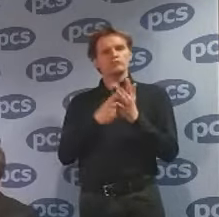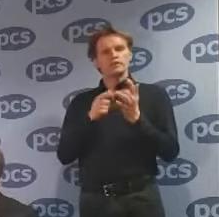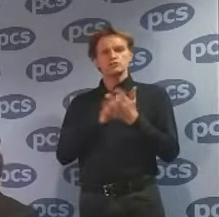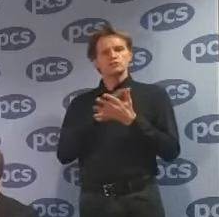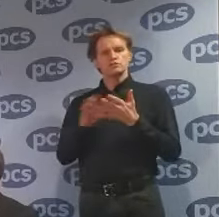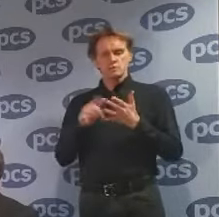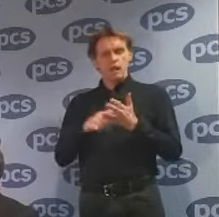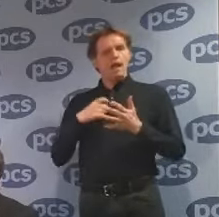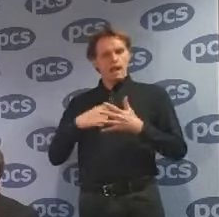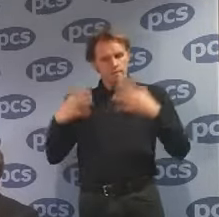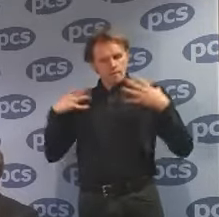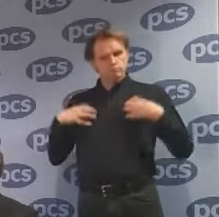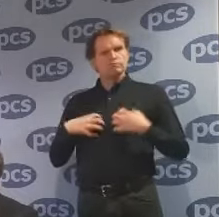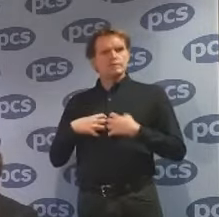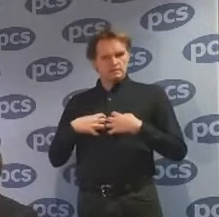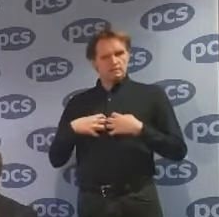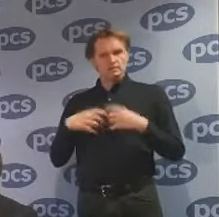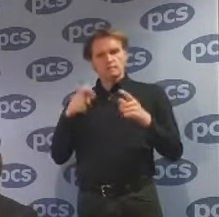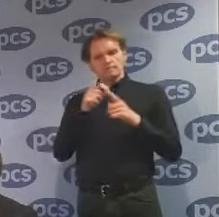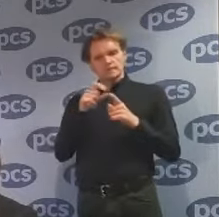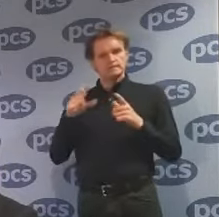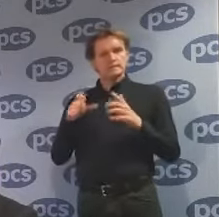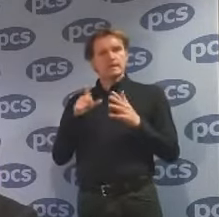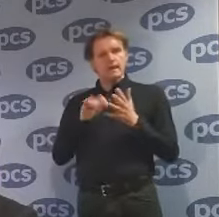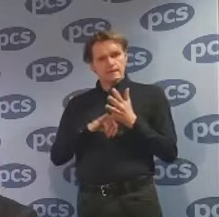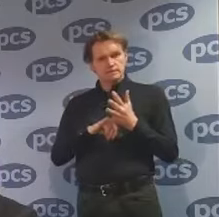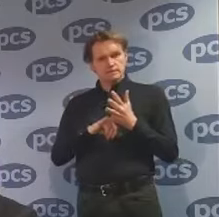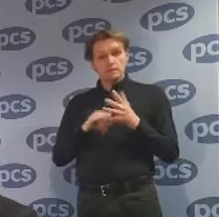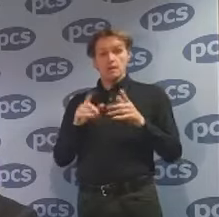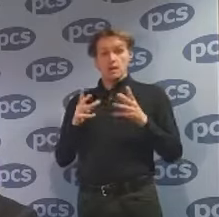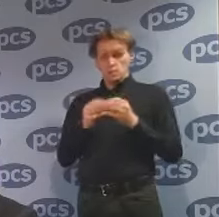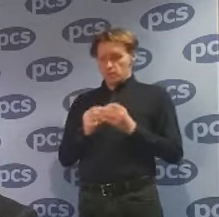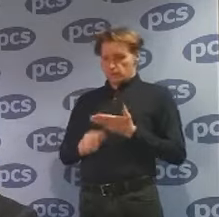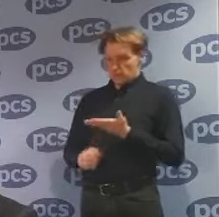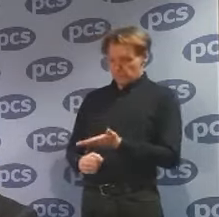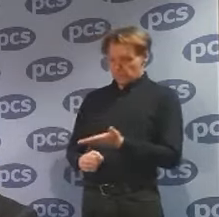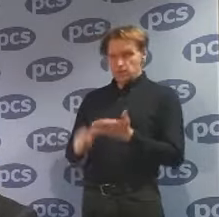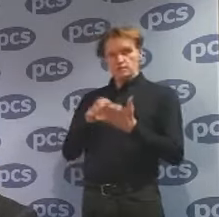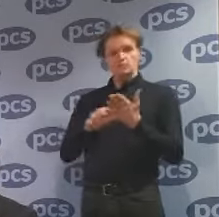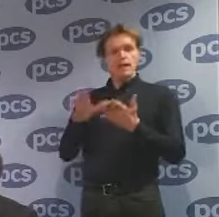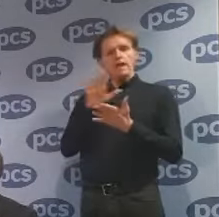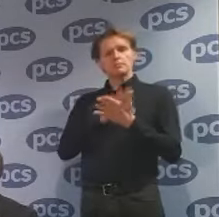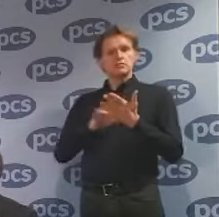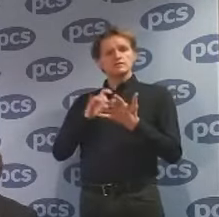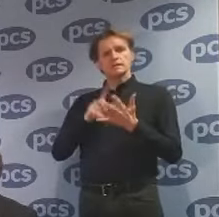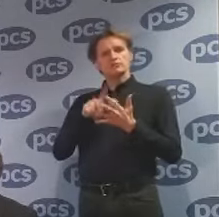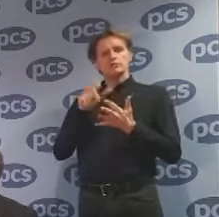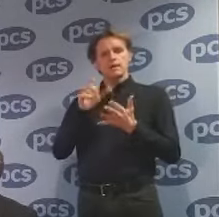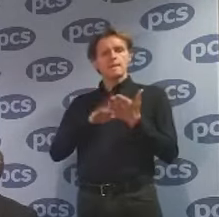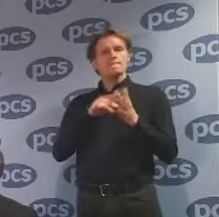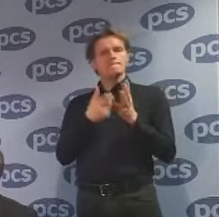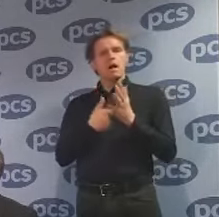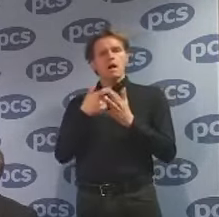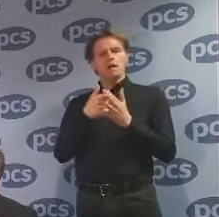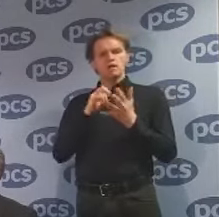headquarters in Clapham along with Mark Serwotka our general secretary for our third Facebook live event. The event will last